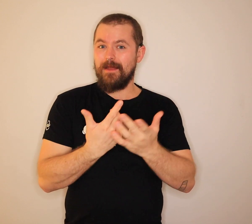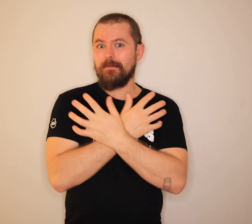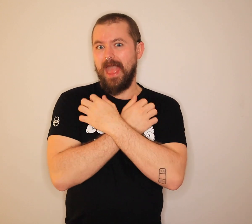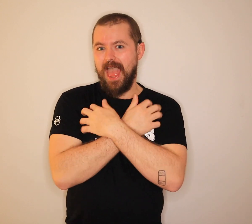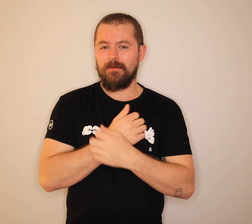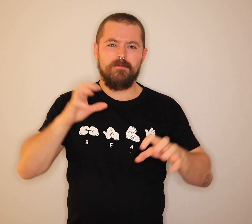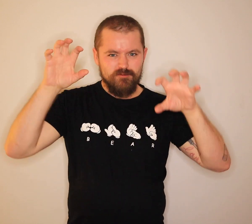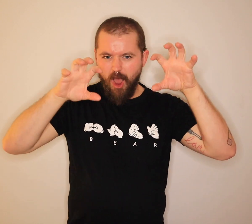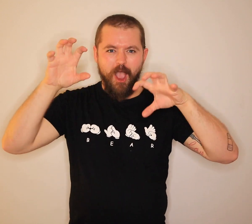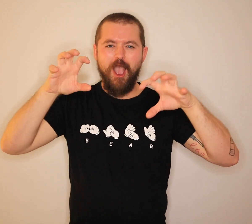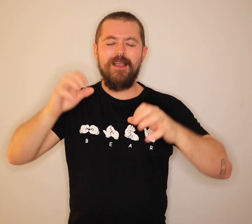Sign: BEAR. Rrraawwwrrrr!